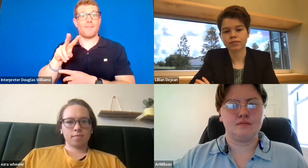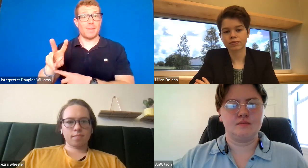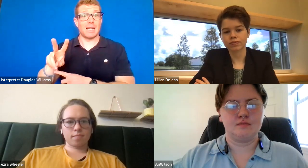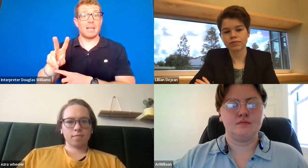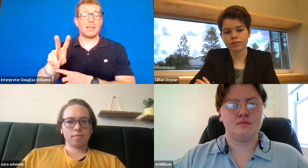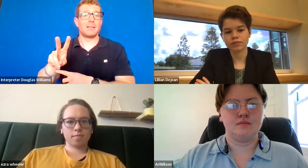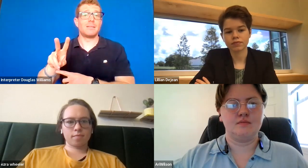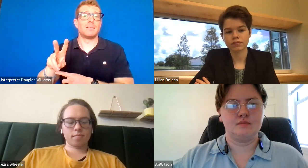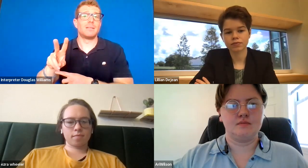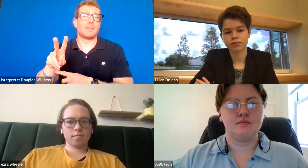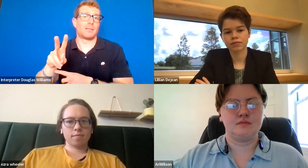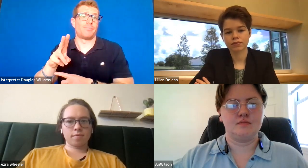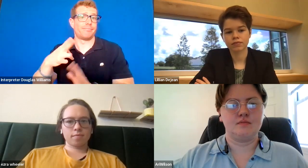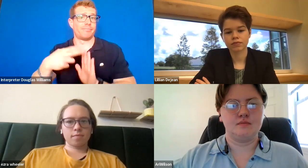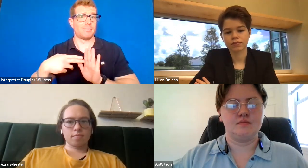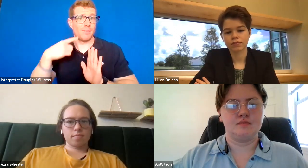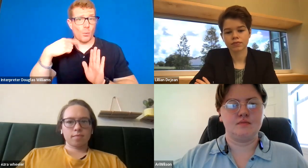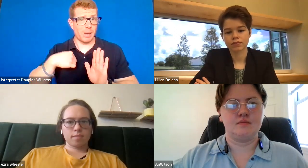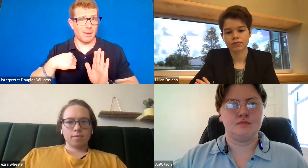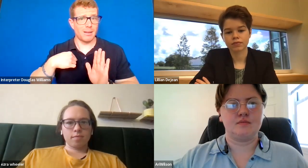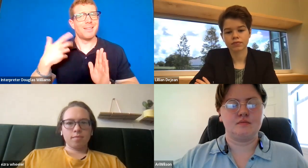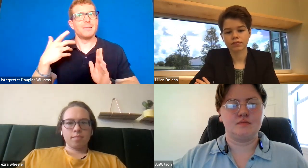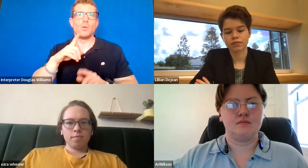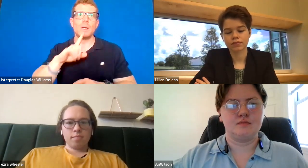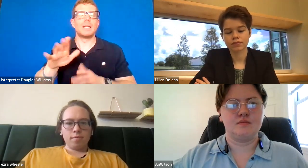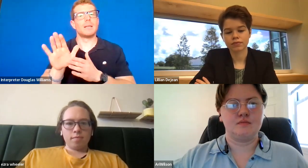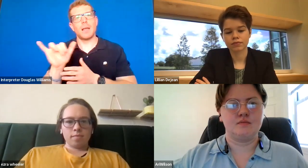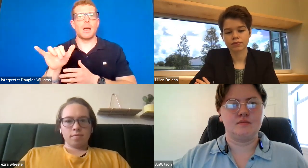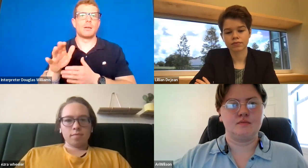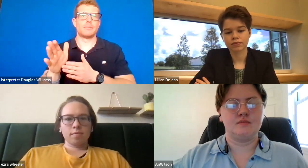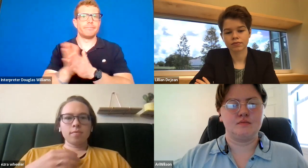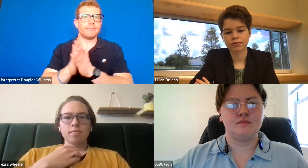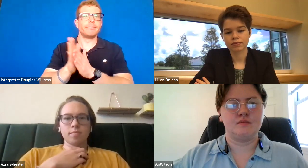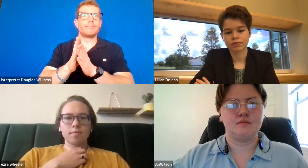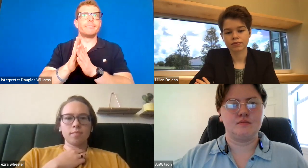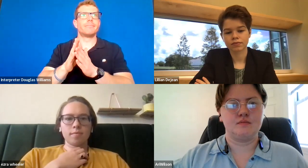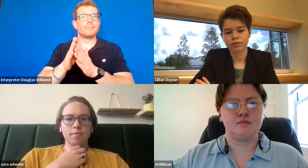it kinda like was a progressive if you will process of my intersections.